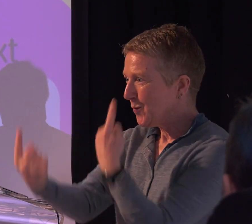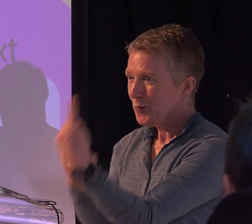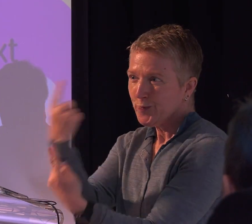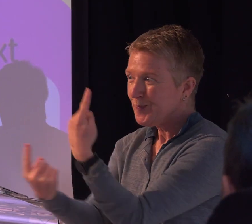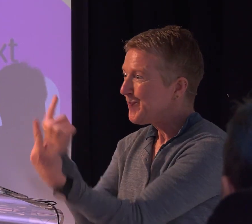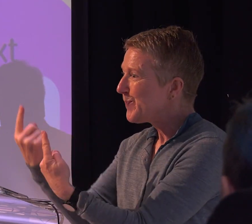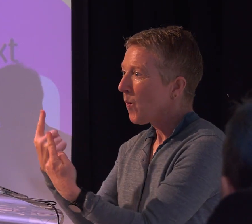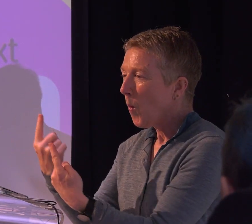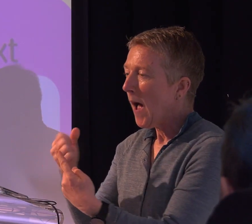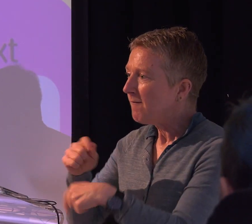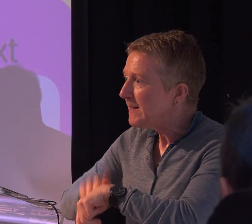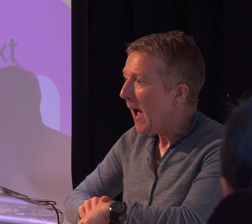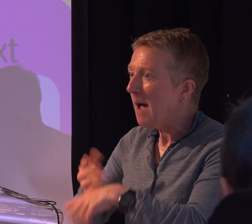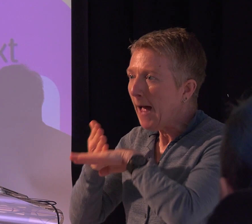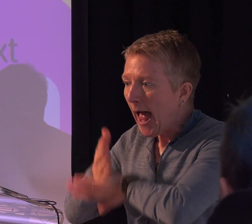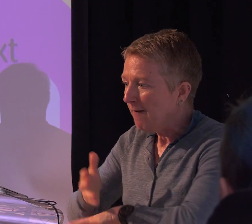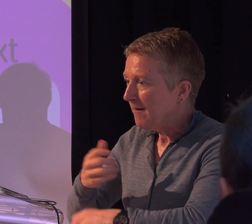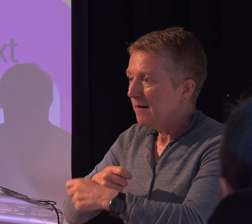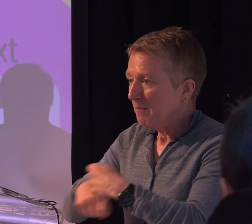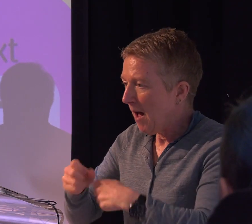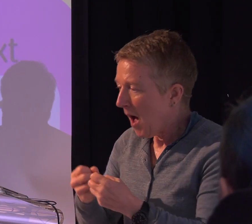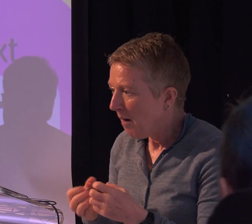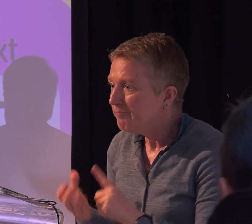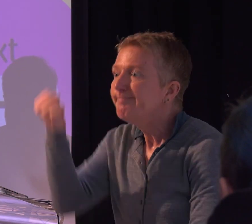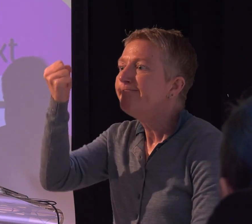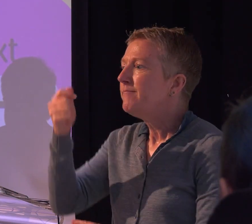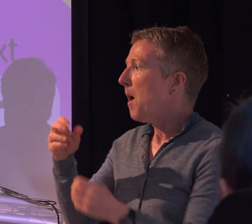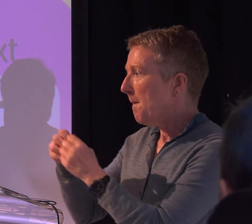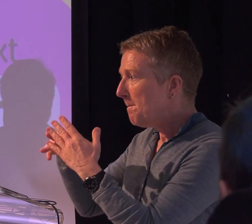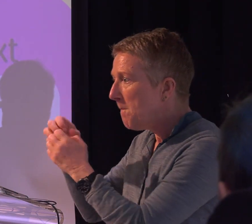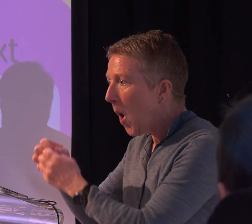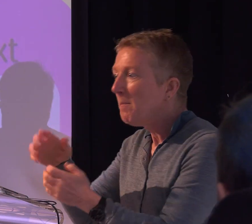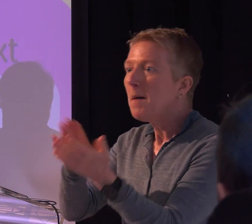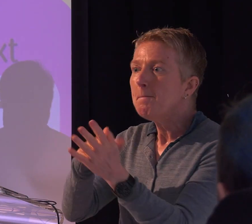and effort to make this a success. And Bob, and Marianne, and Andrew have done a fantastic job